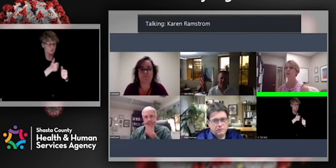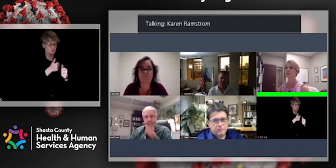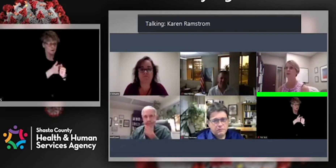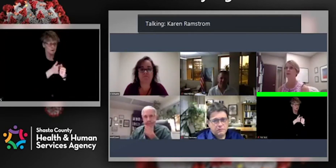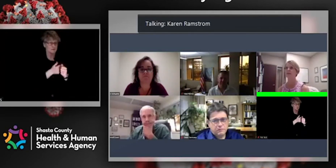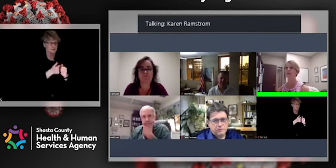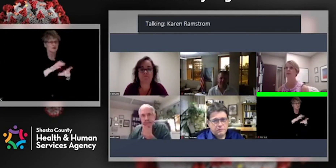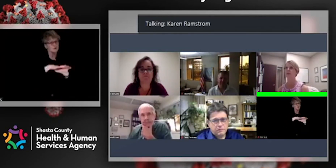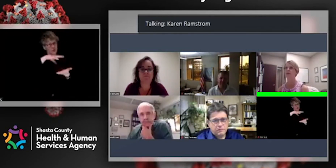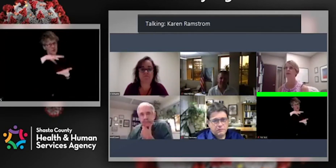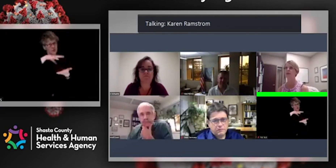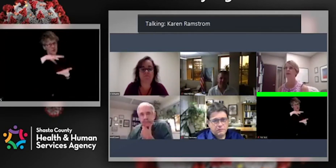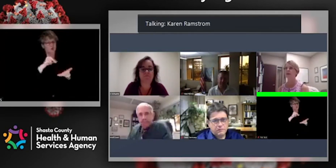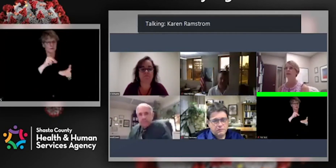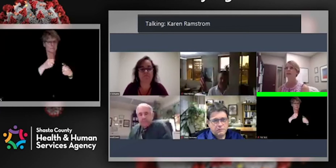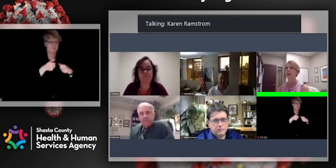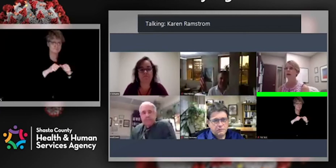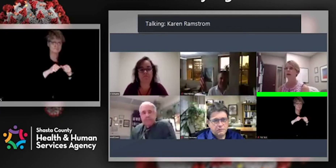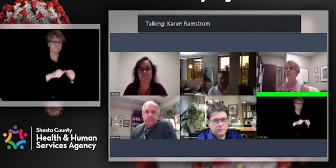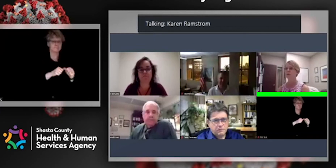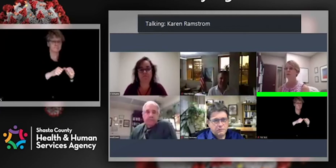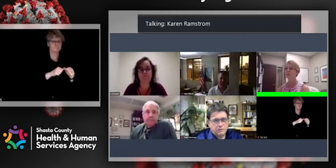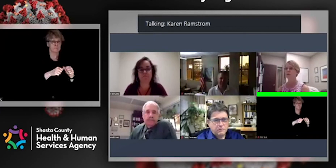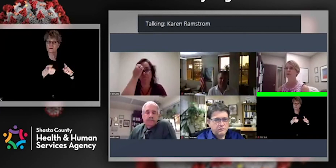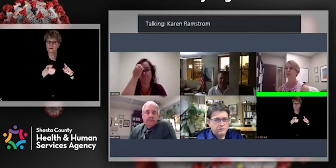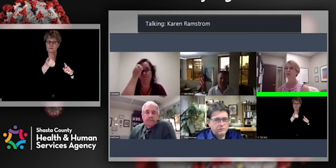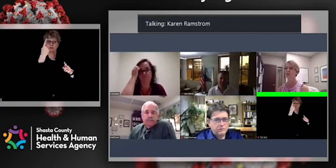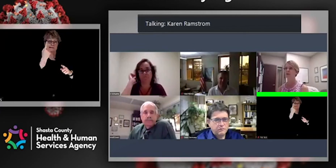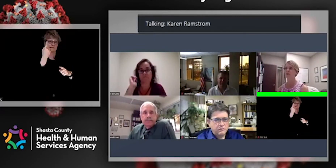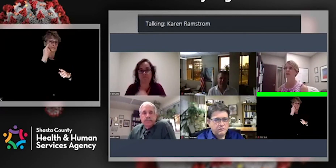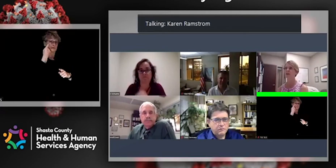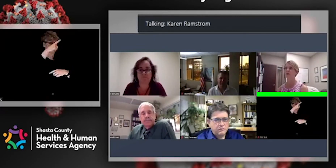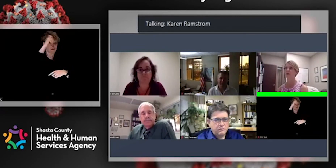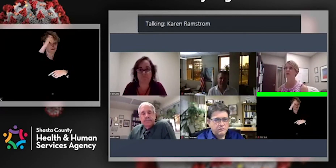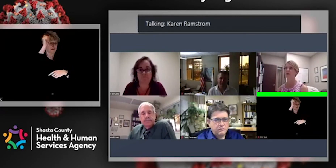but they've done a lot of work over the summer to prepare for in person instruction. As you